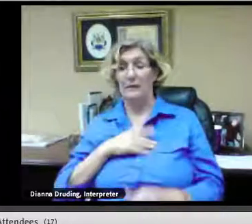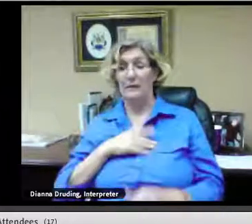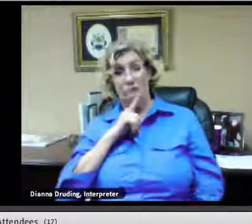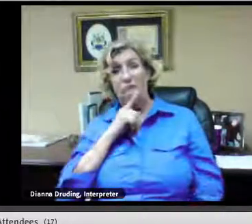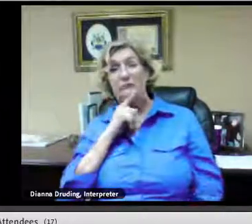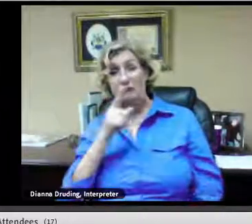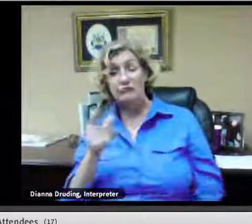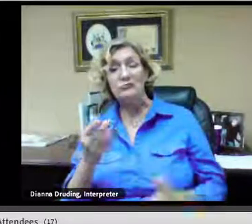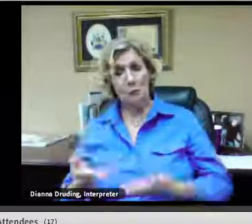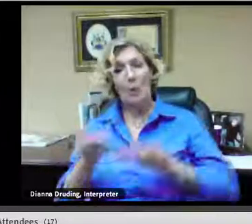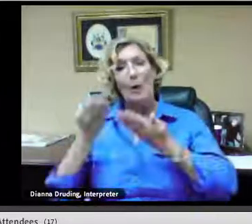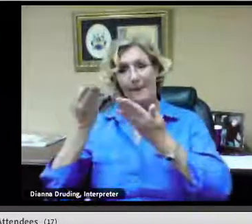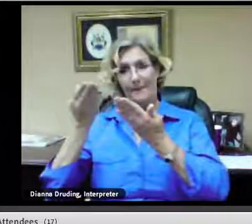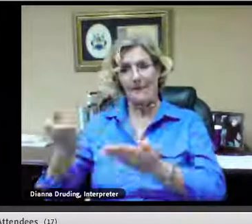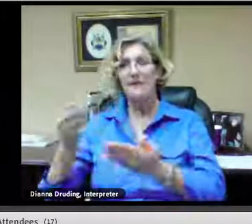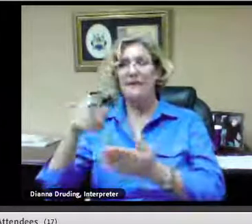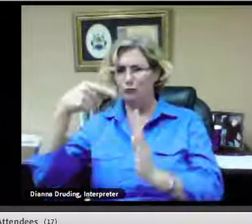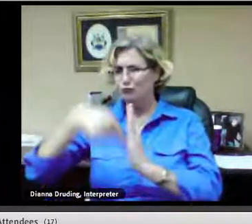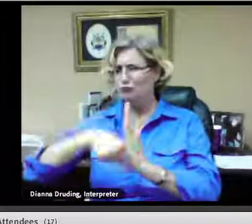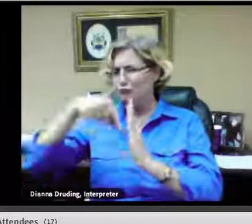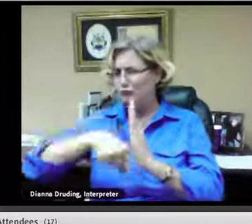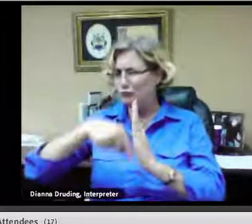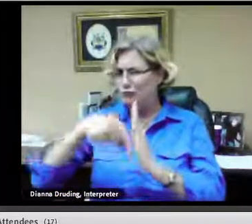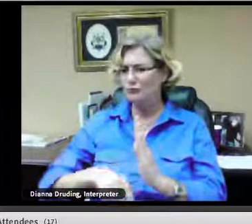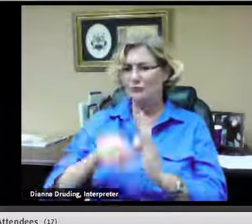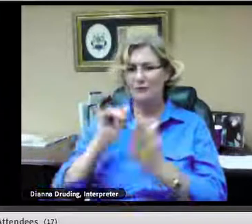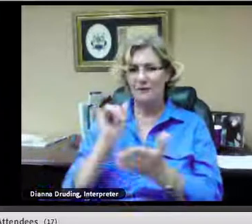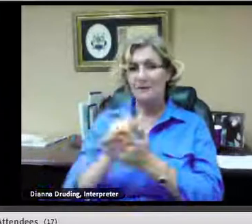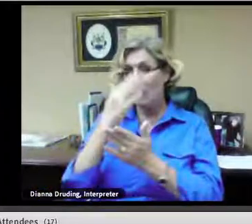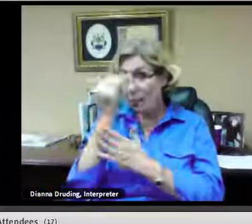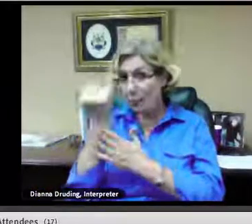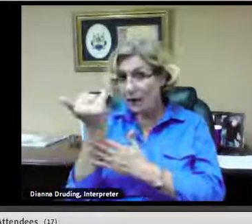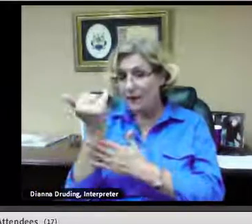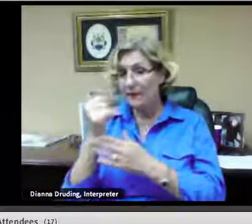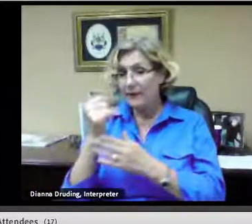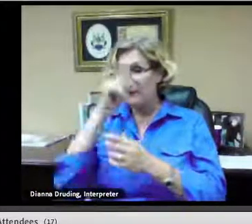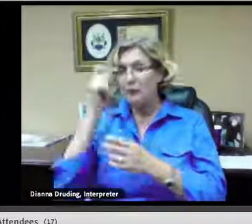huge component of making our services and programs and libraries better